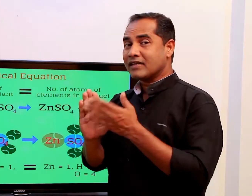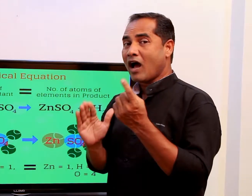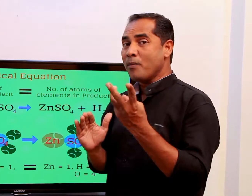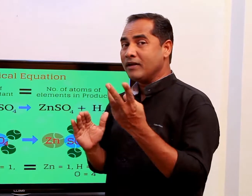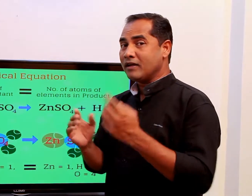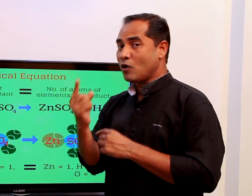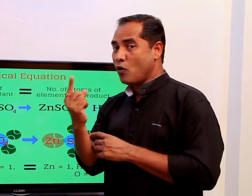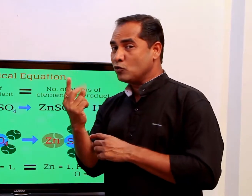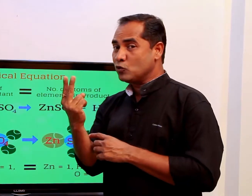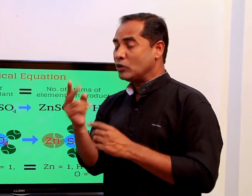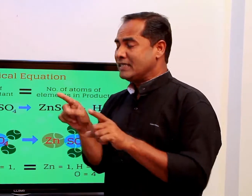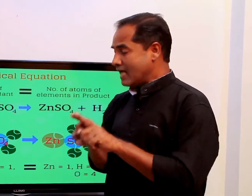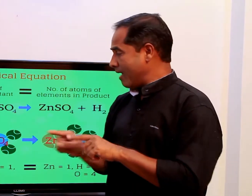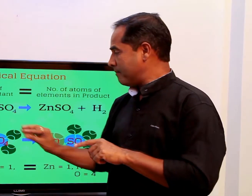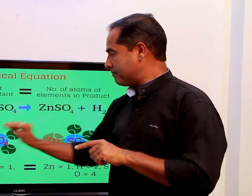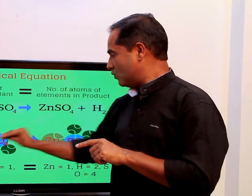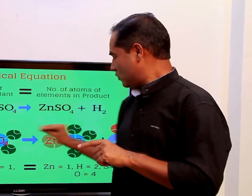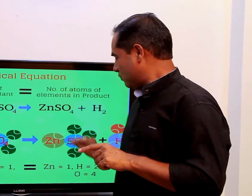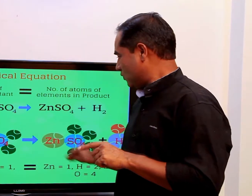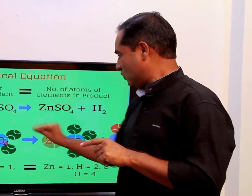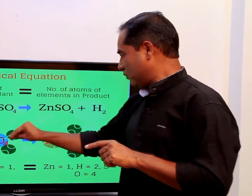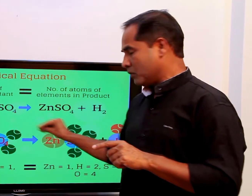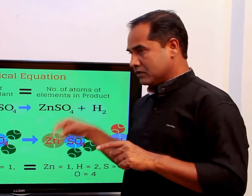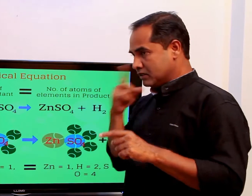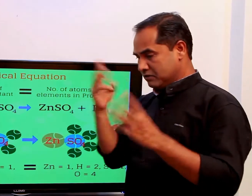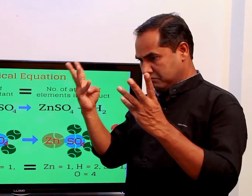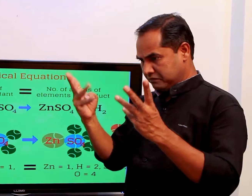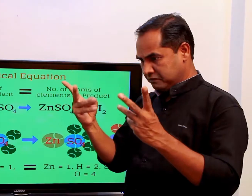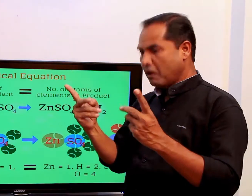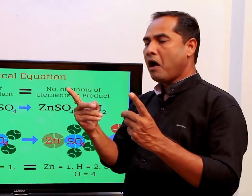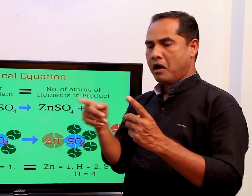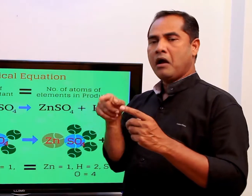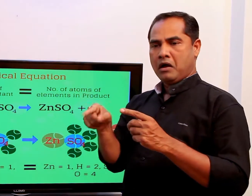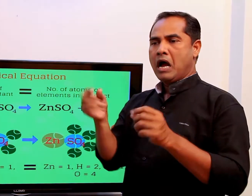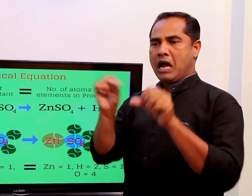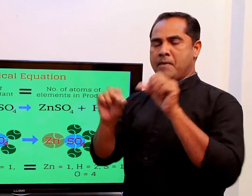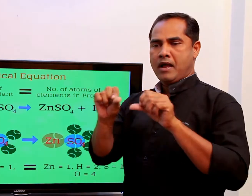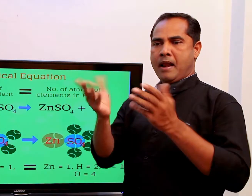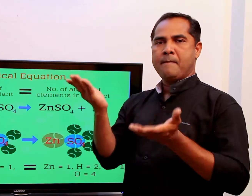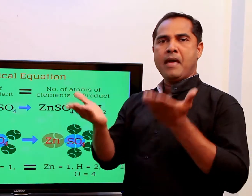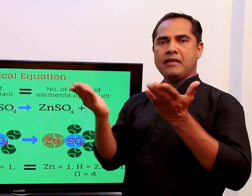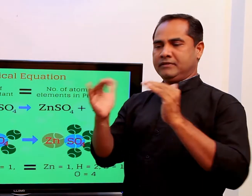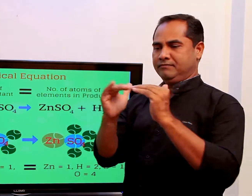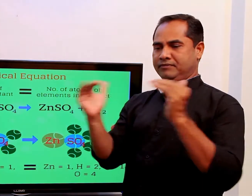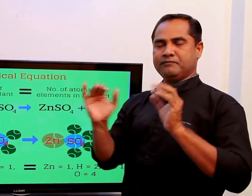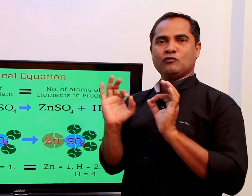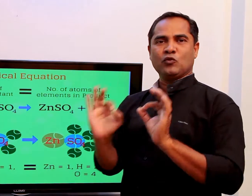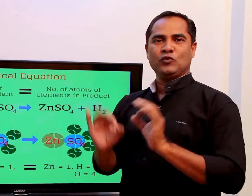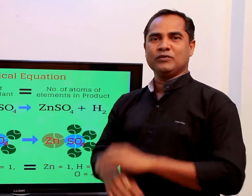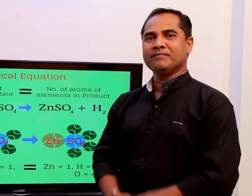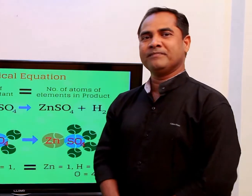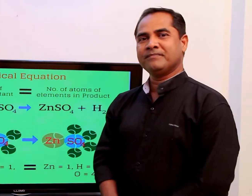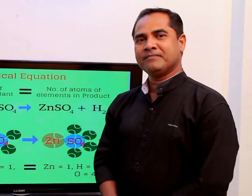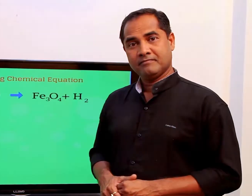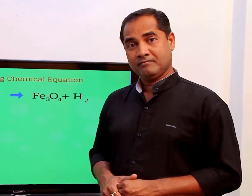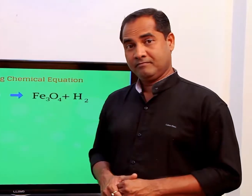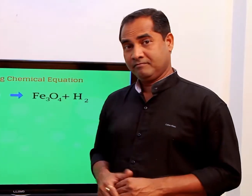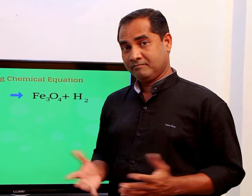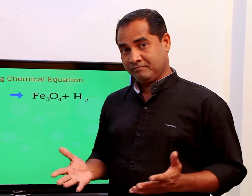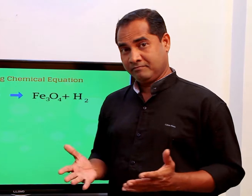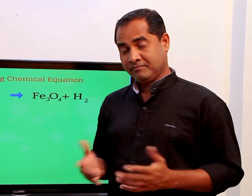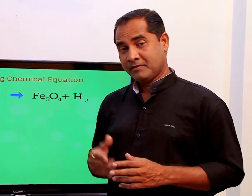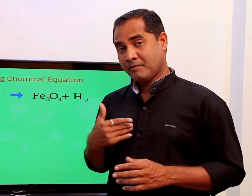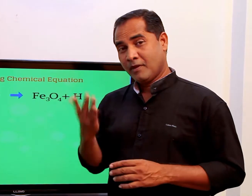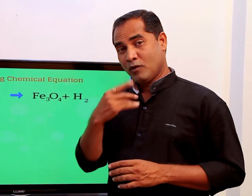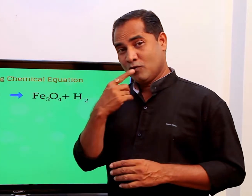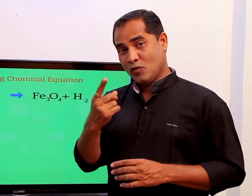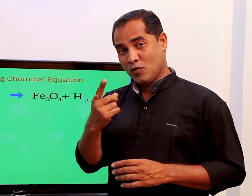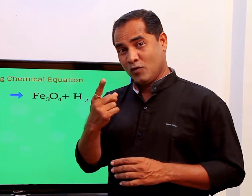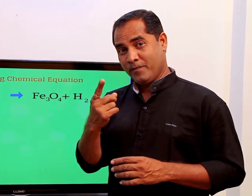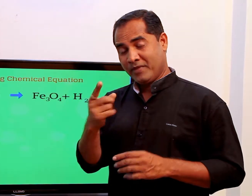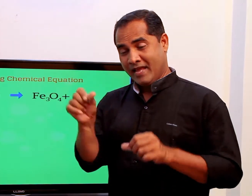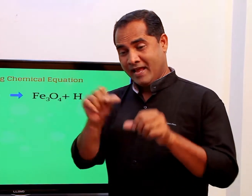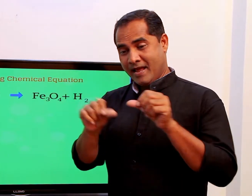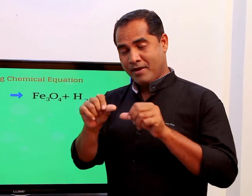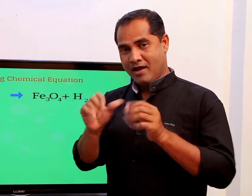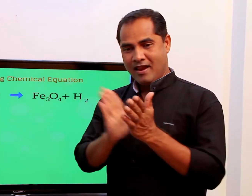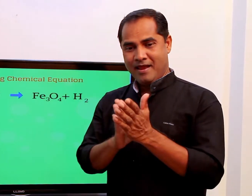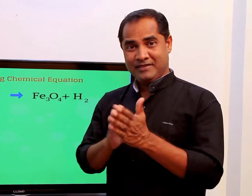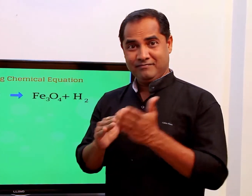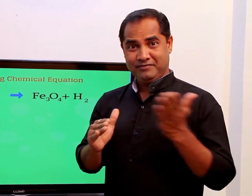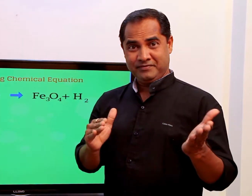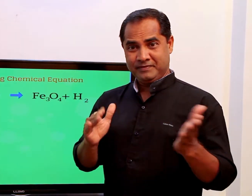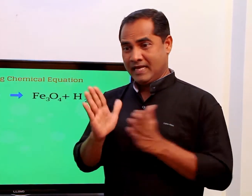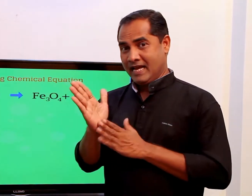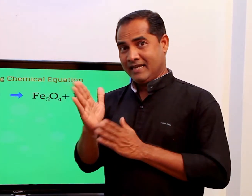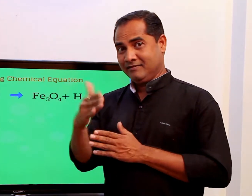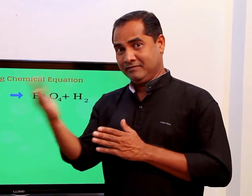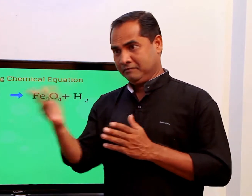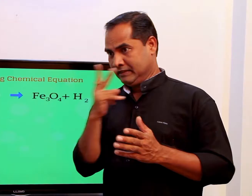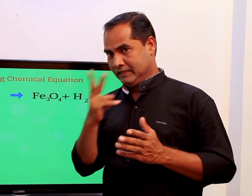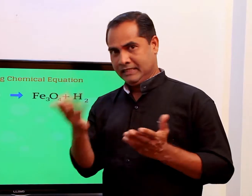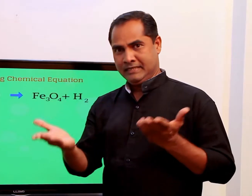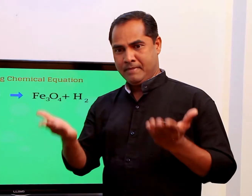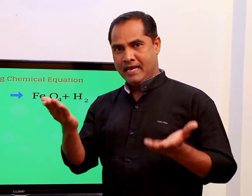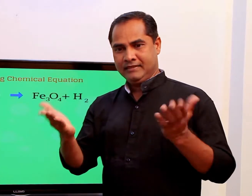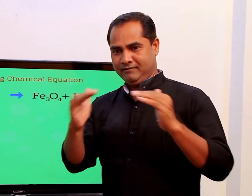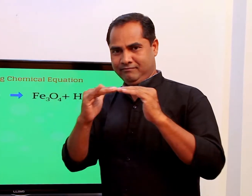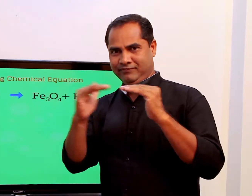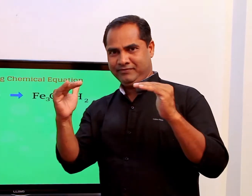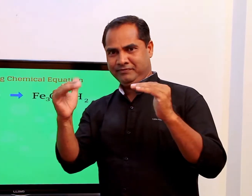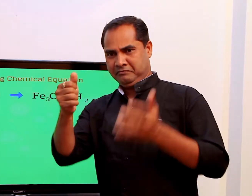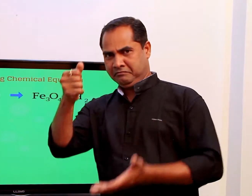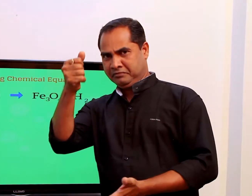It has to be one on the right-hand side as well. So we balance an equation in this way.